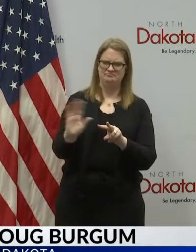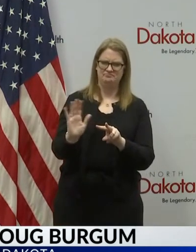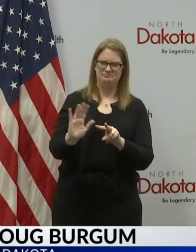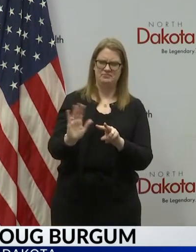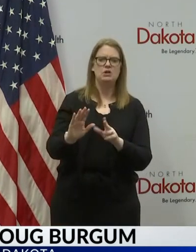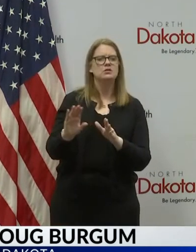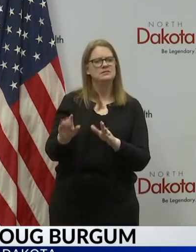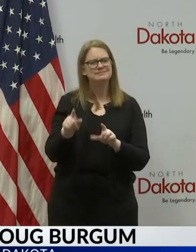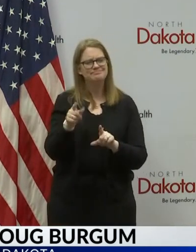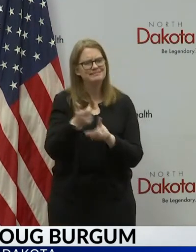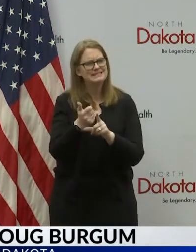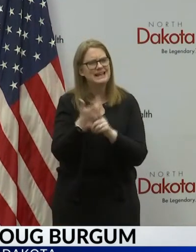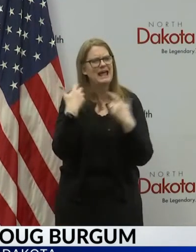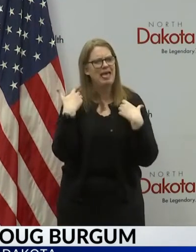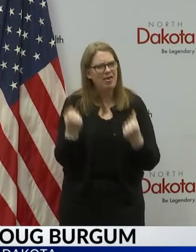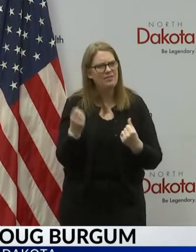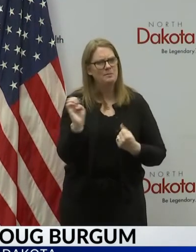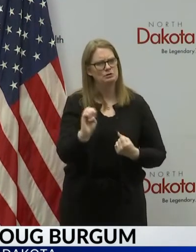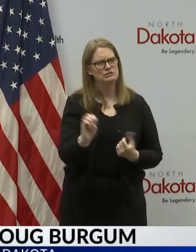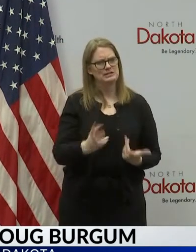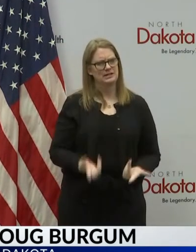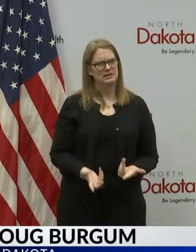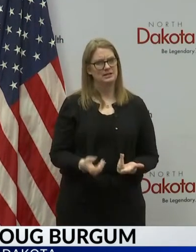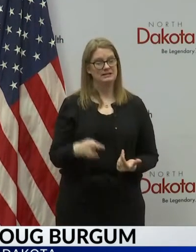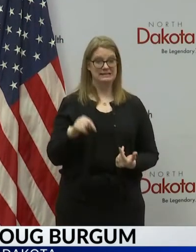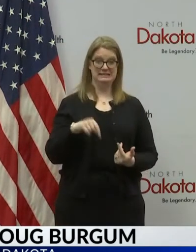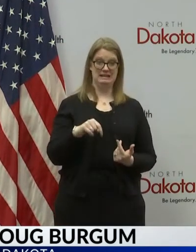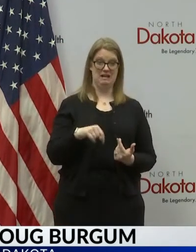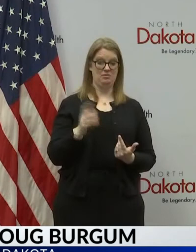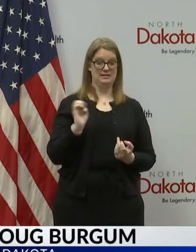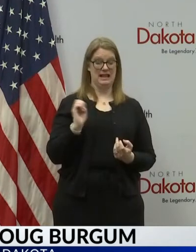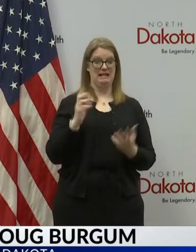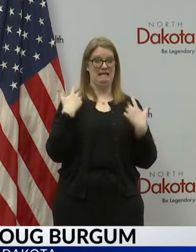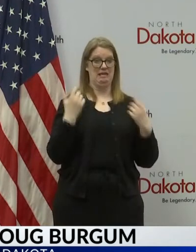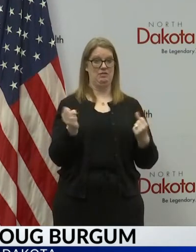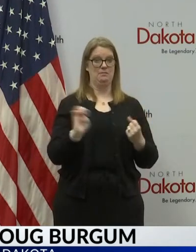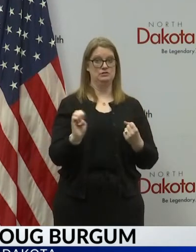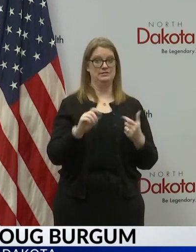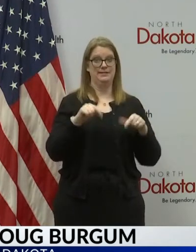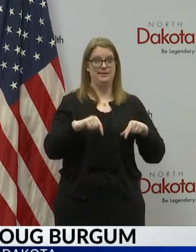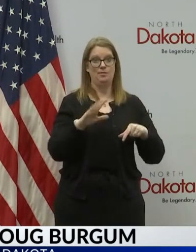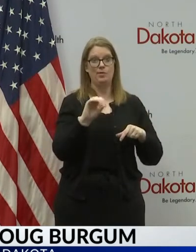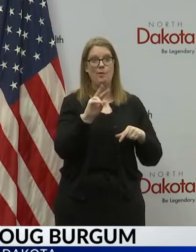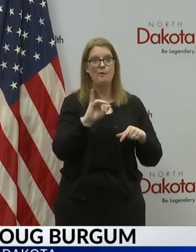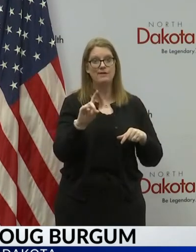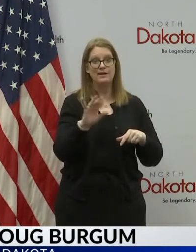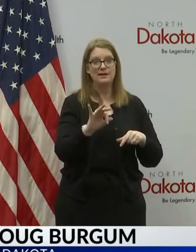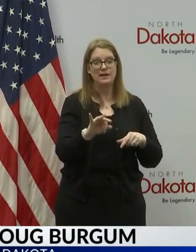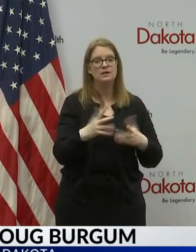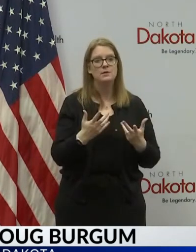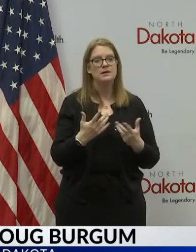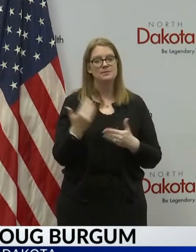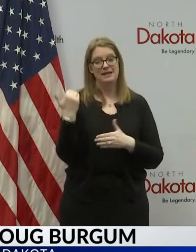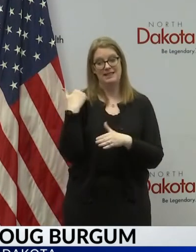STIGMA AROUND ADDICTION AND WE NEED TO TREAT IT LIKE IT IS A HEALTH EMERGENCY. AND WE'RE IN THE MIDDLE OF A